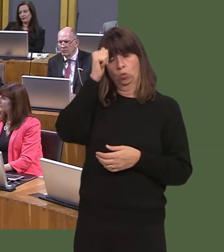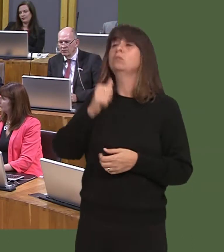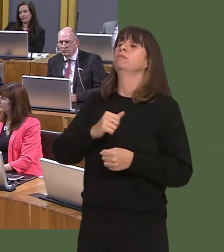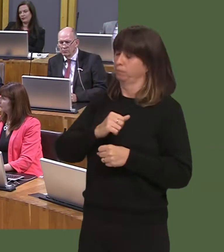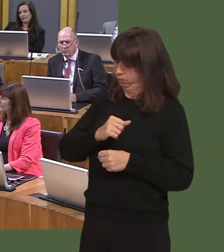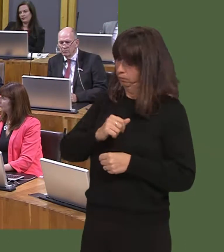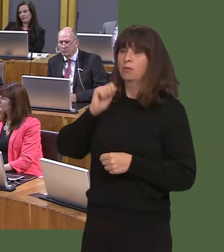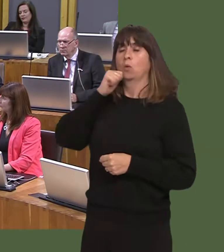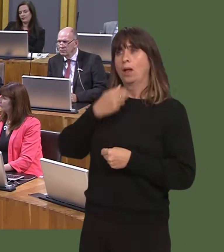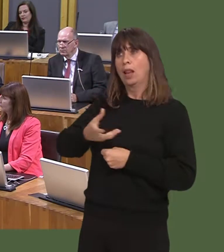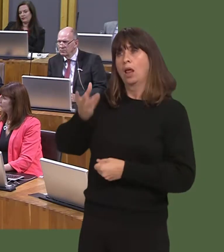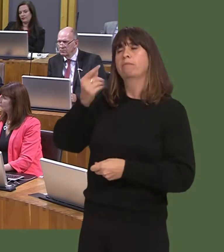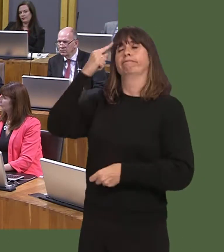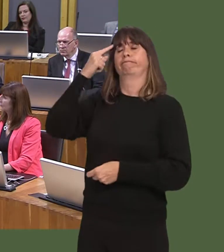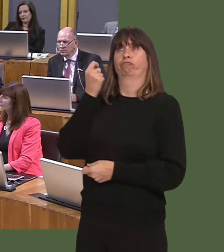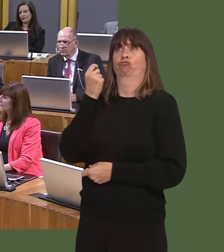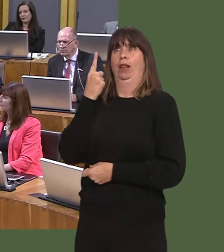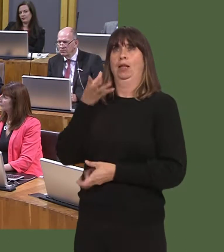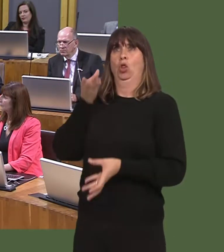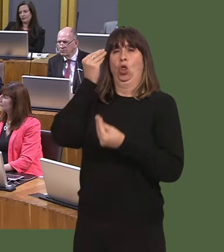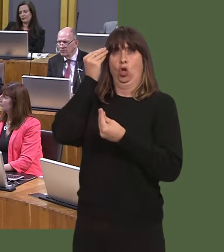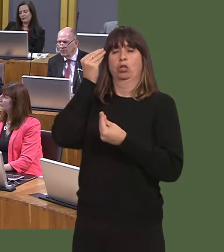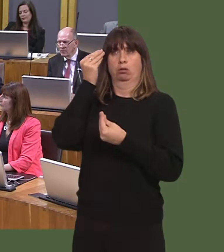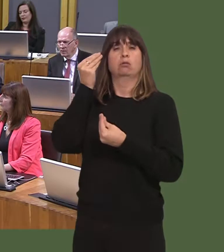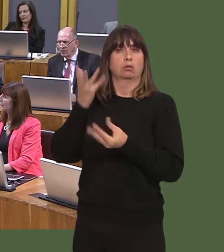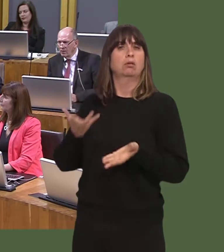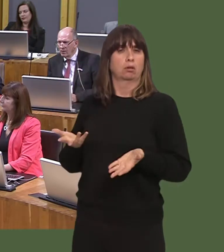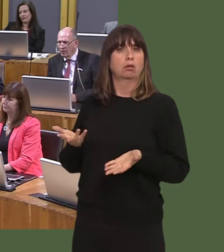that she's fully committed to learning lessonsóand the organisation will need toóand to making